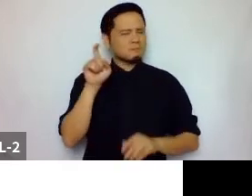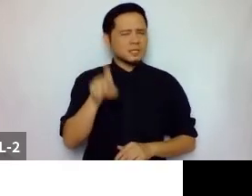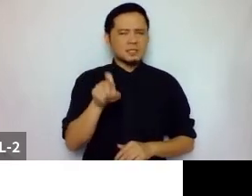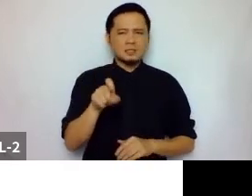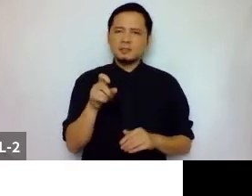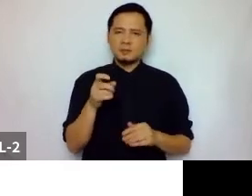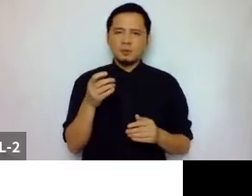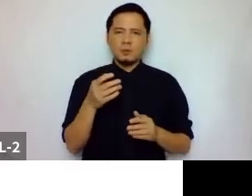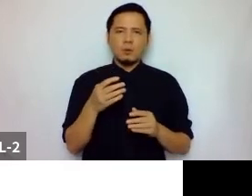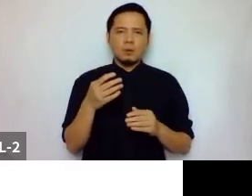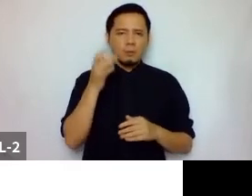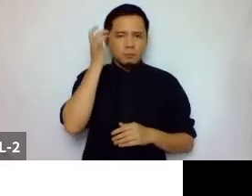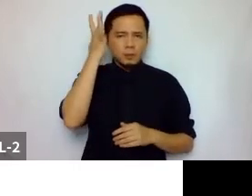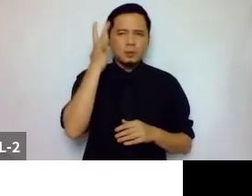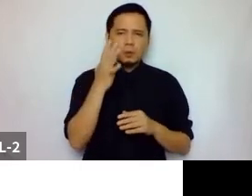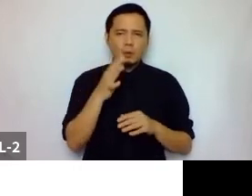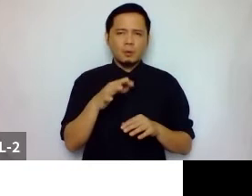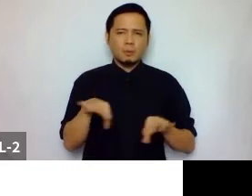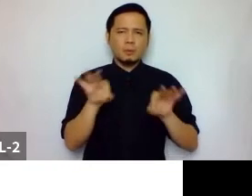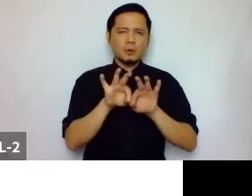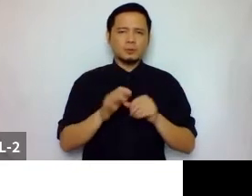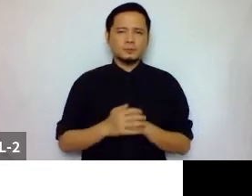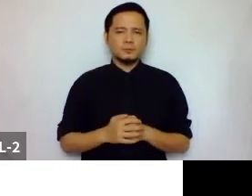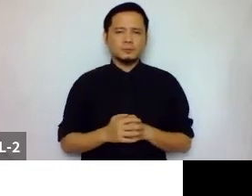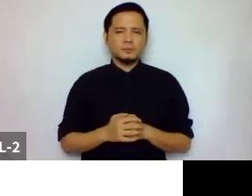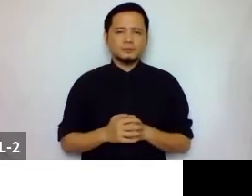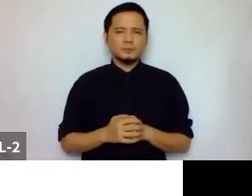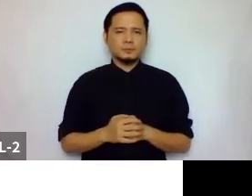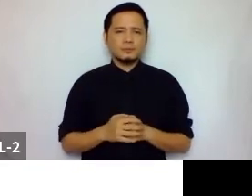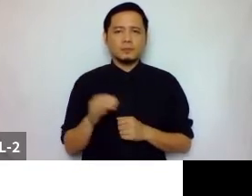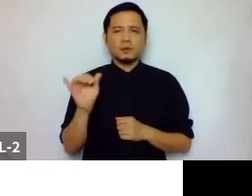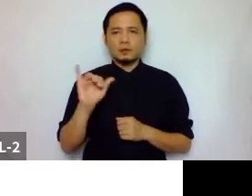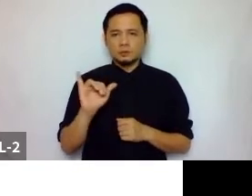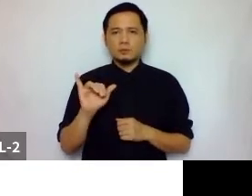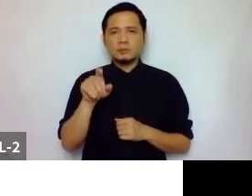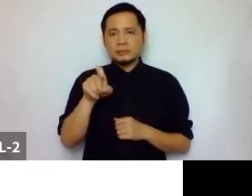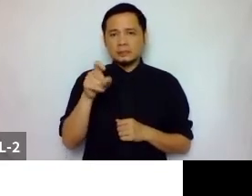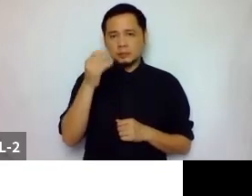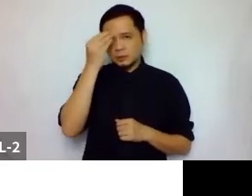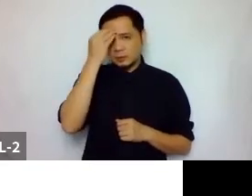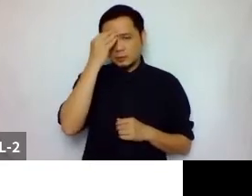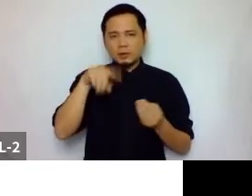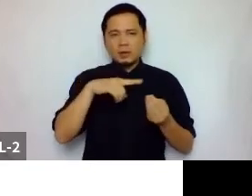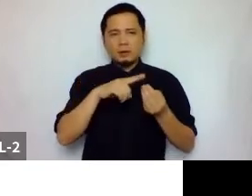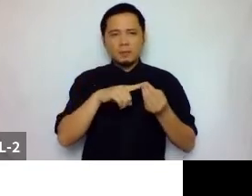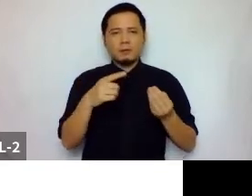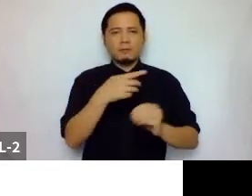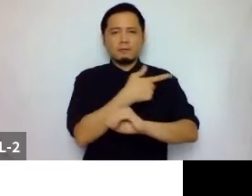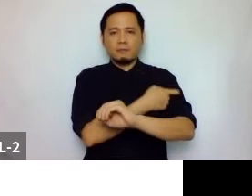So it’s another construct we need to understand is how we’re facing across time the vaccination rollout.